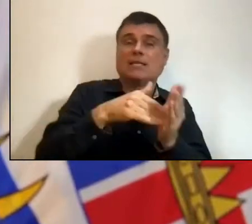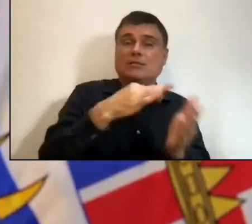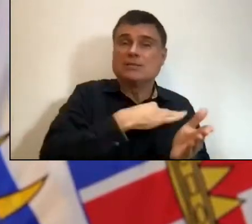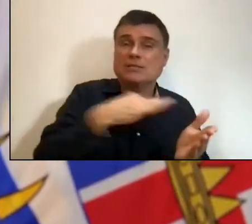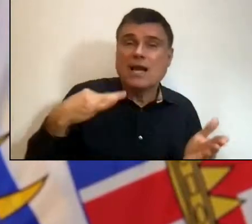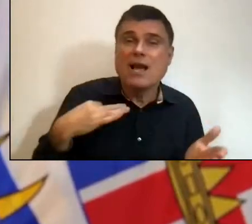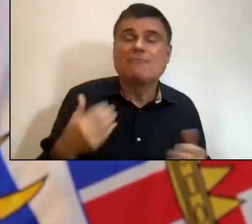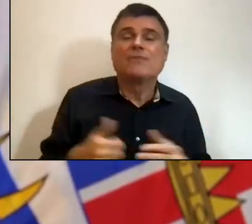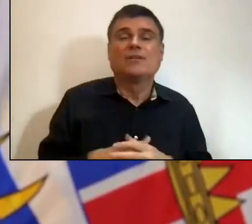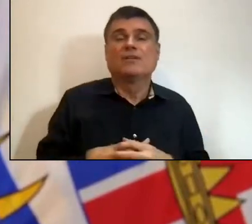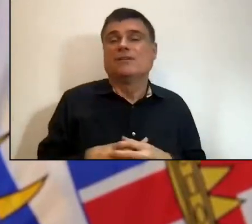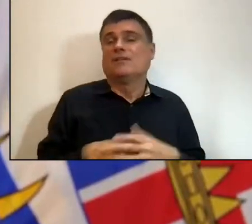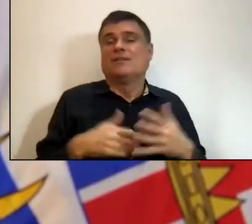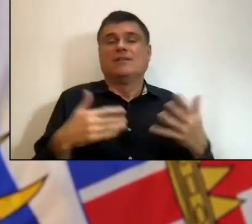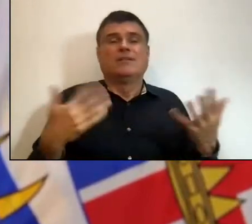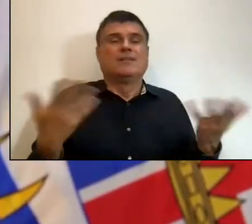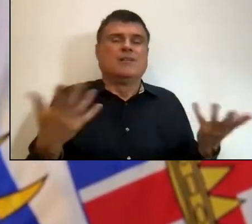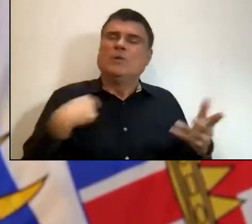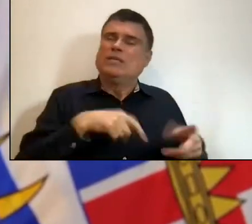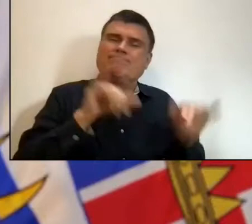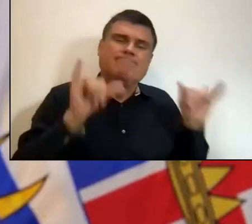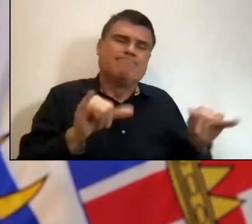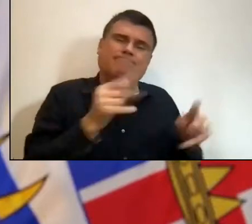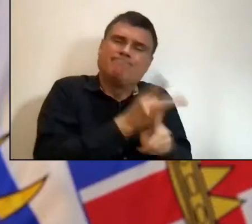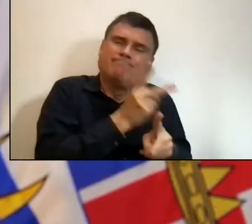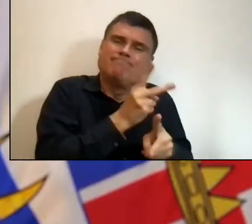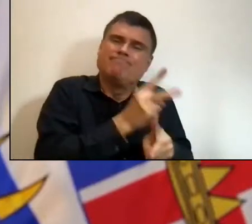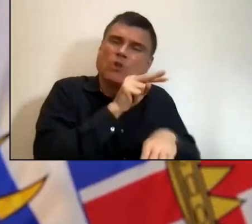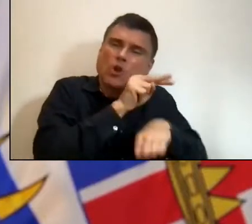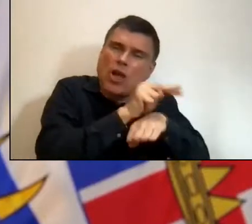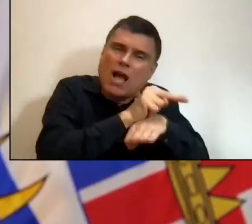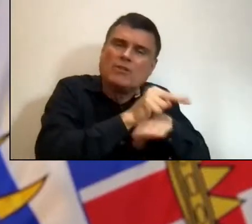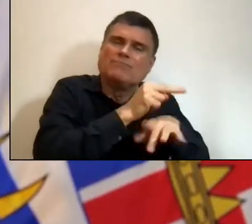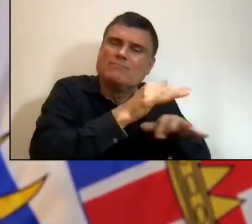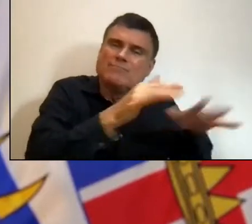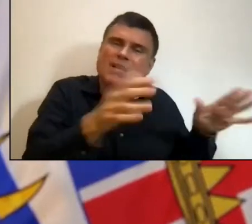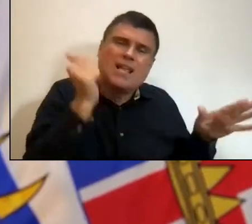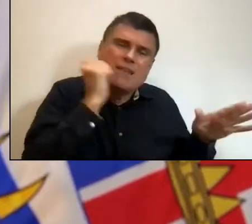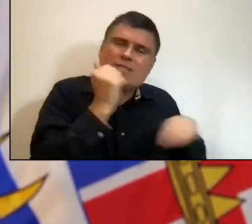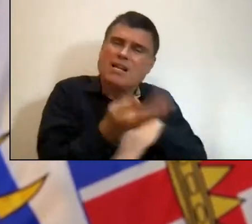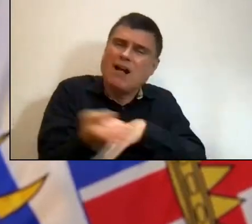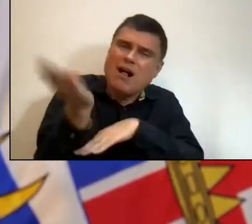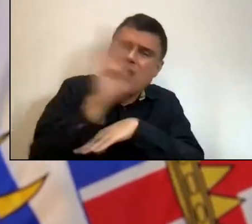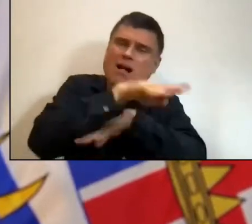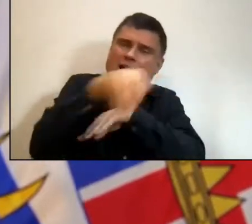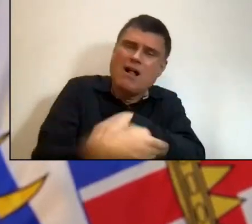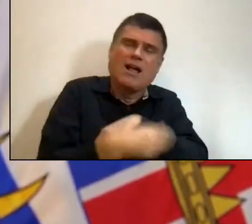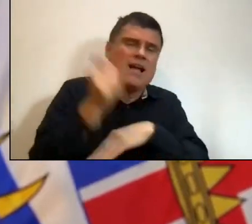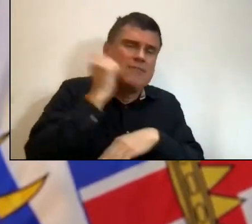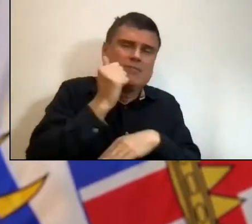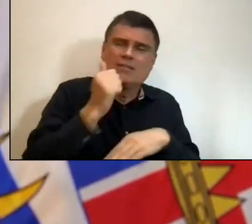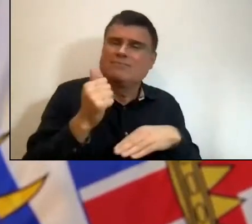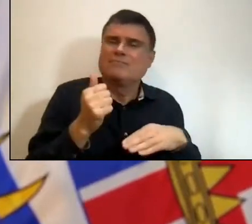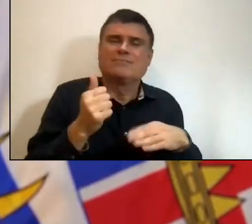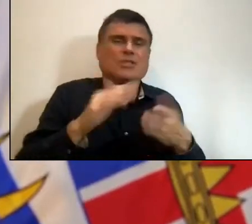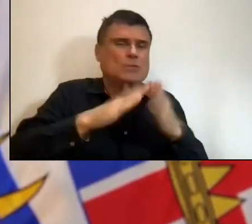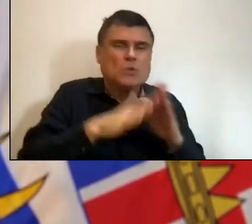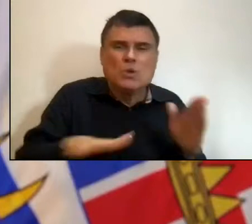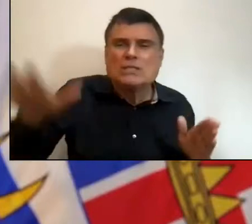health care system, in the community and in hospitals.